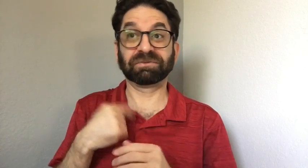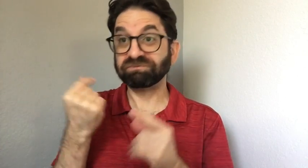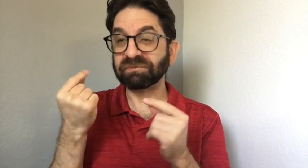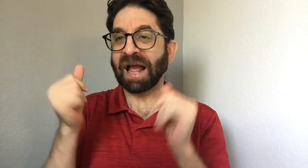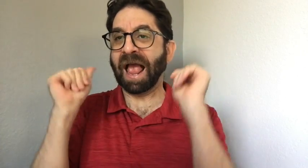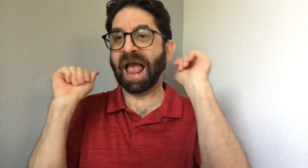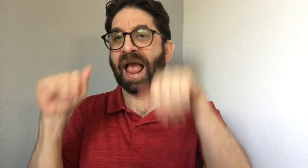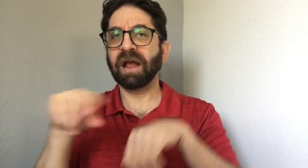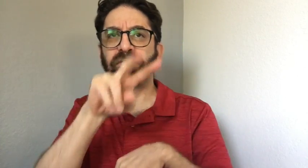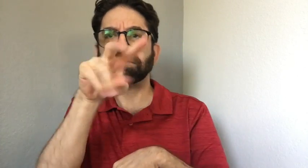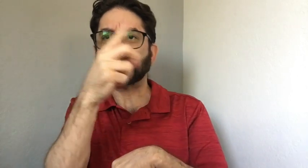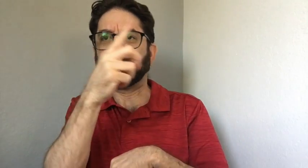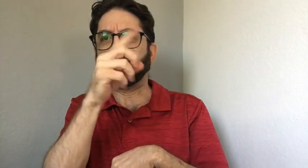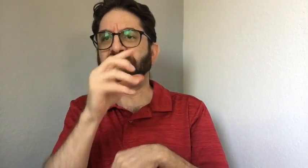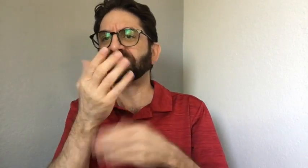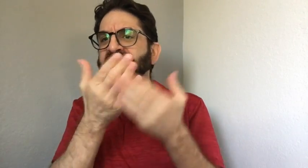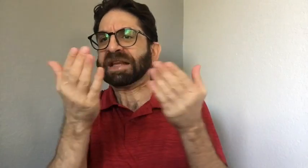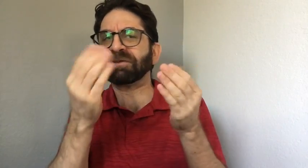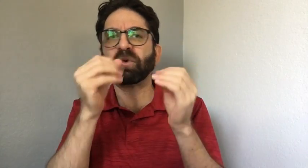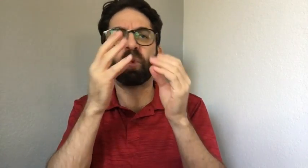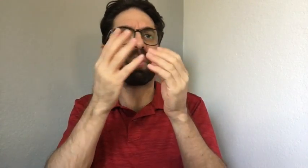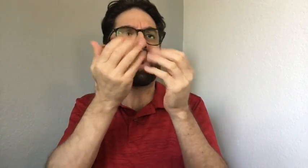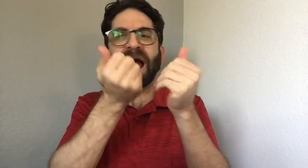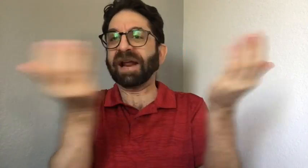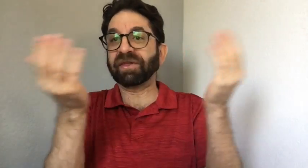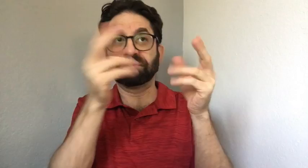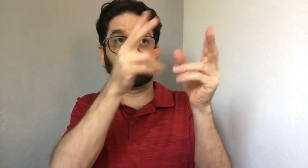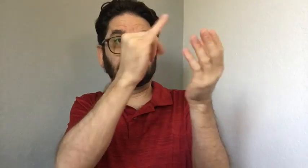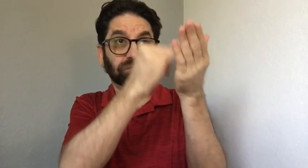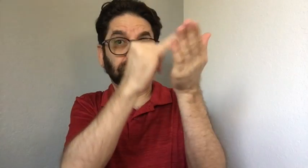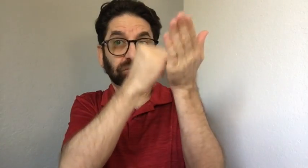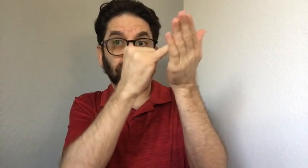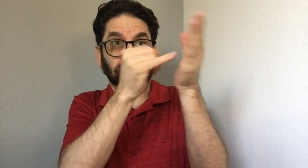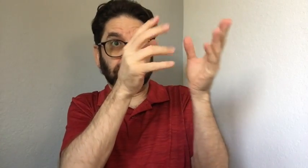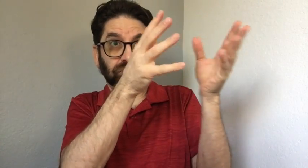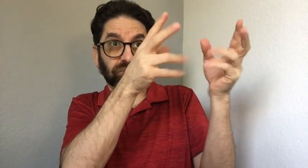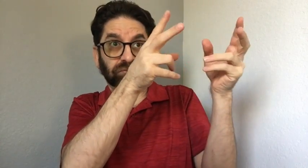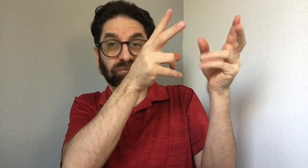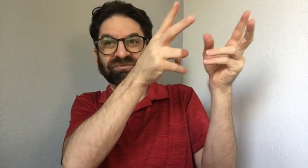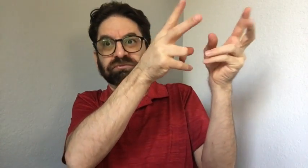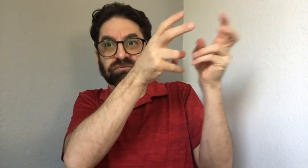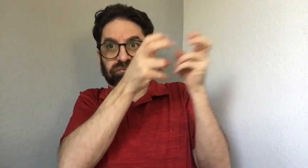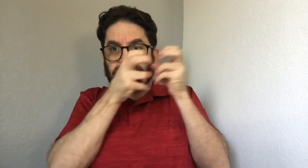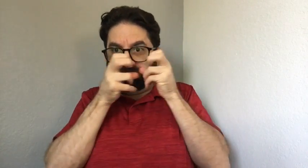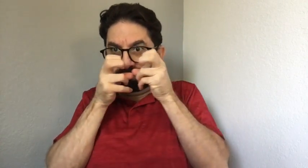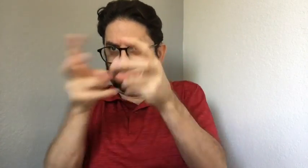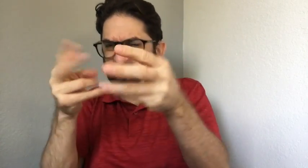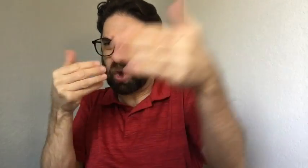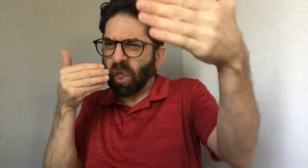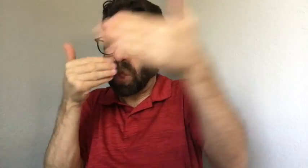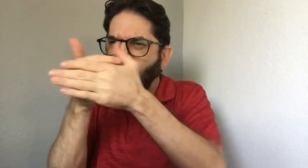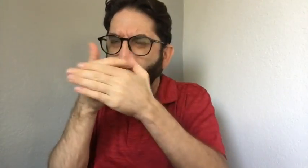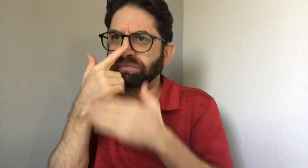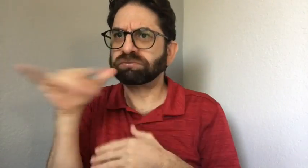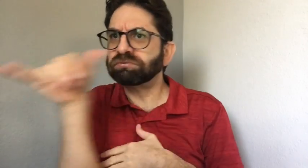impressive skills. They are able to look at a drawing or